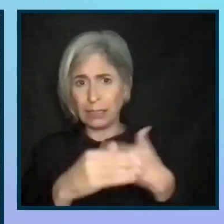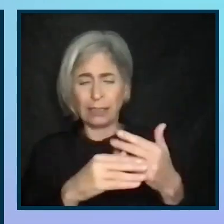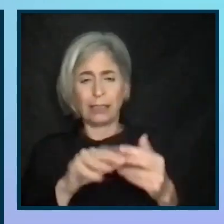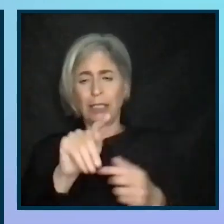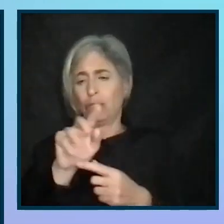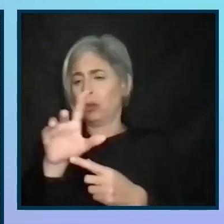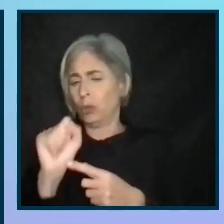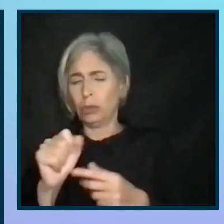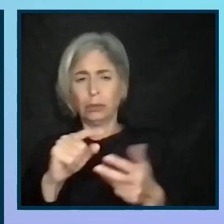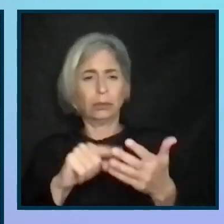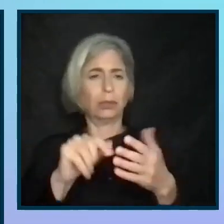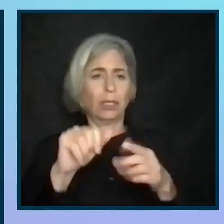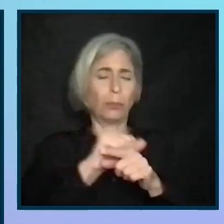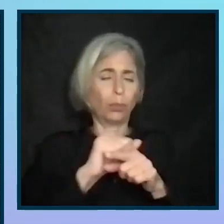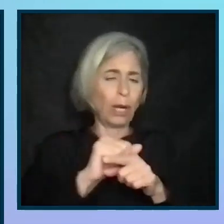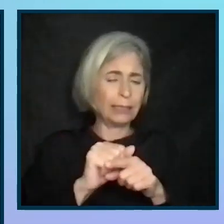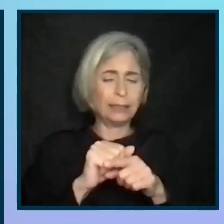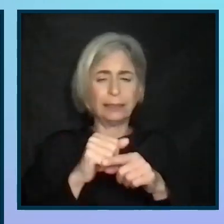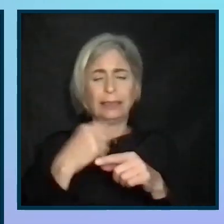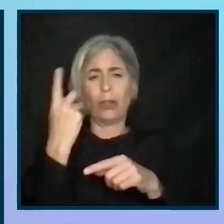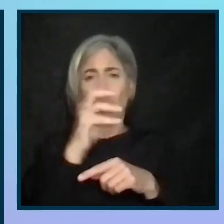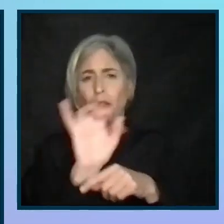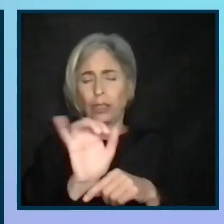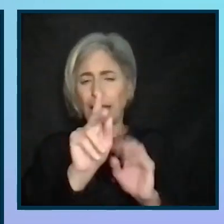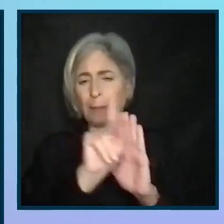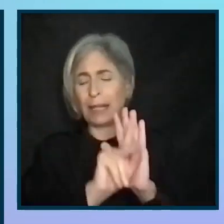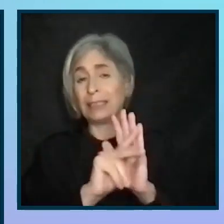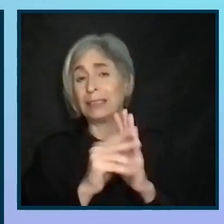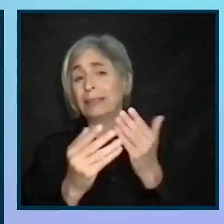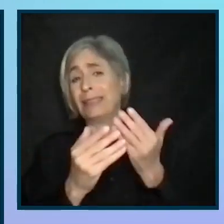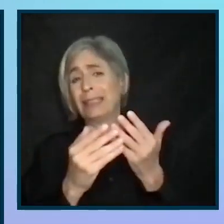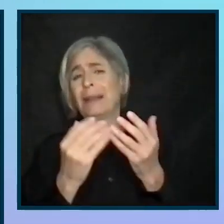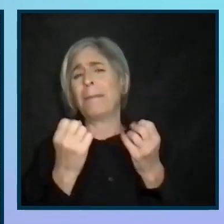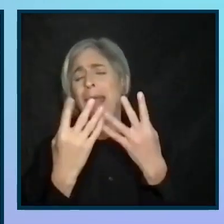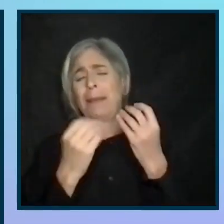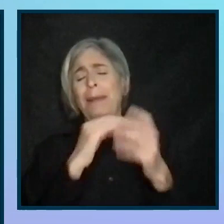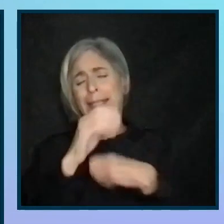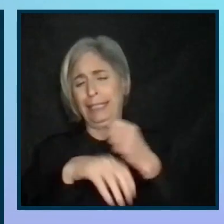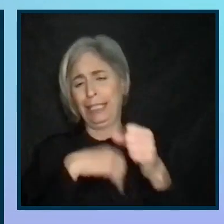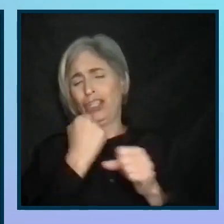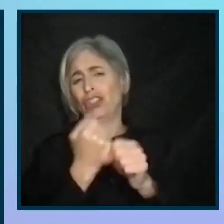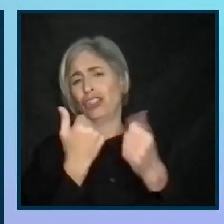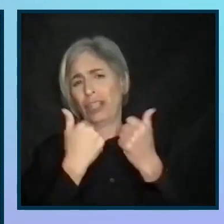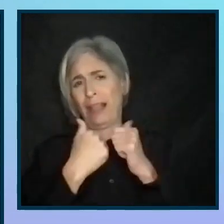what your practice is gonna look like. It's a multi-year effort in many, many cases.